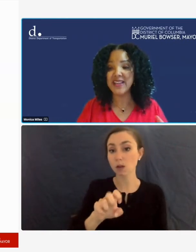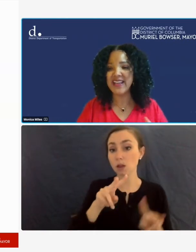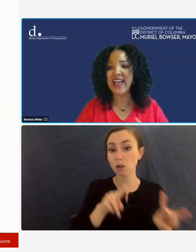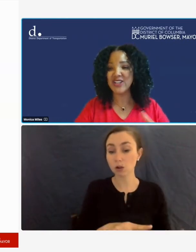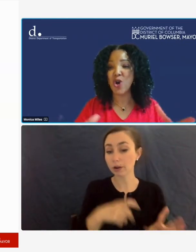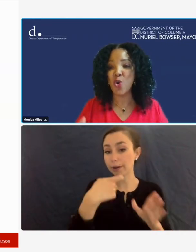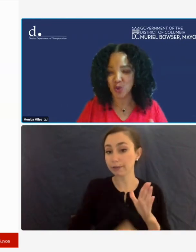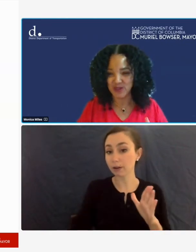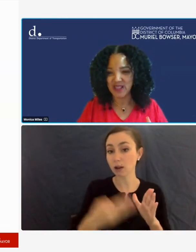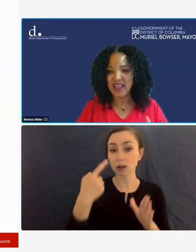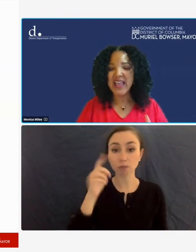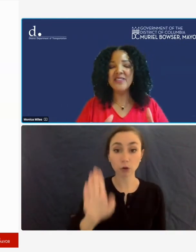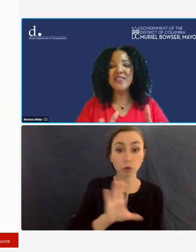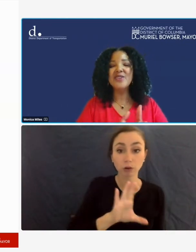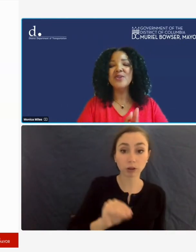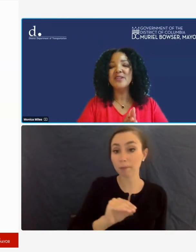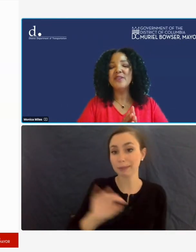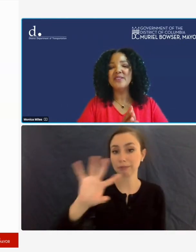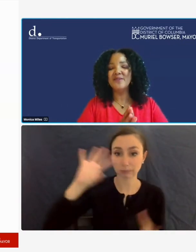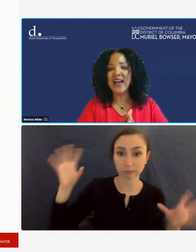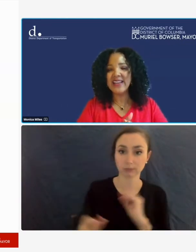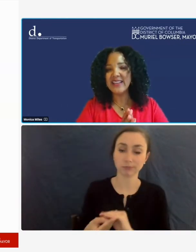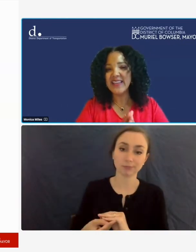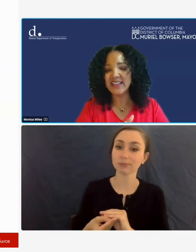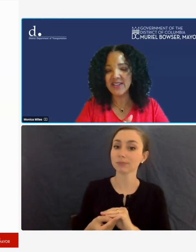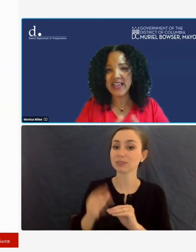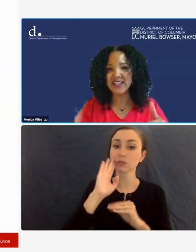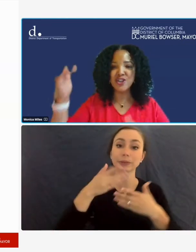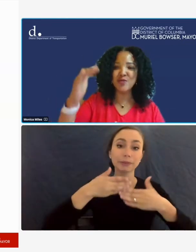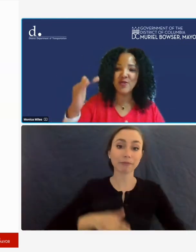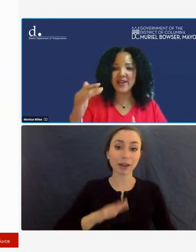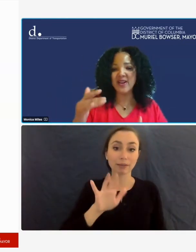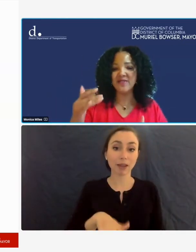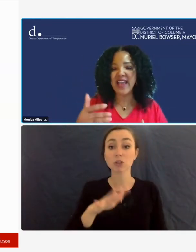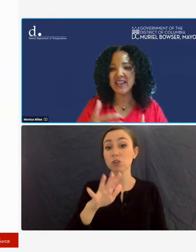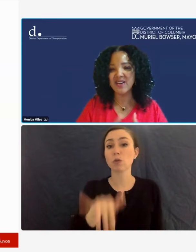as a whole and then you're going to be dividing that so that's the numerator of that of that